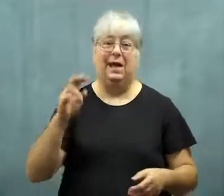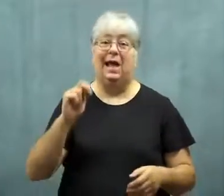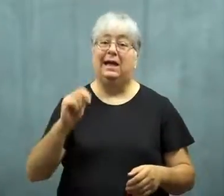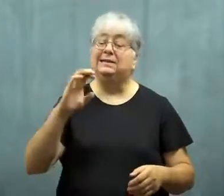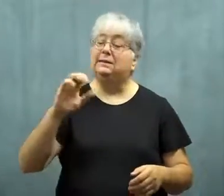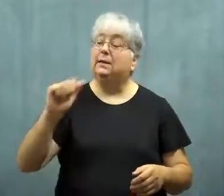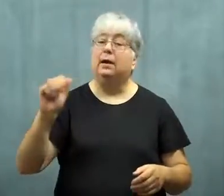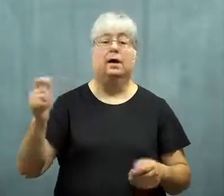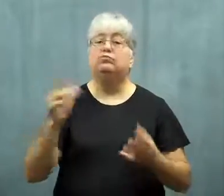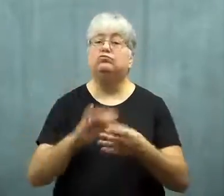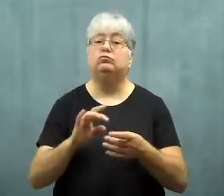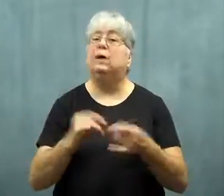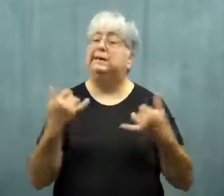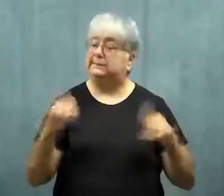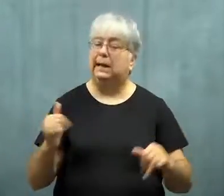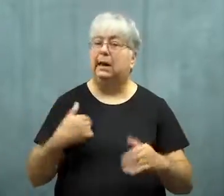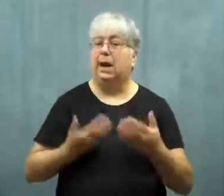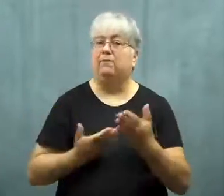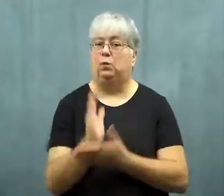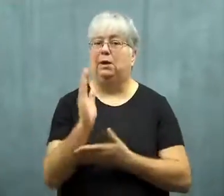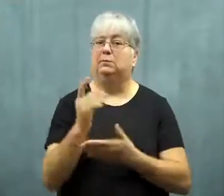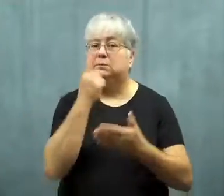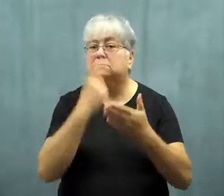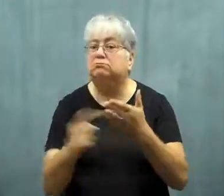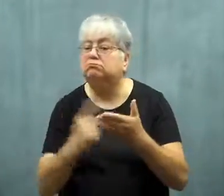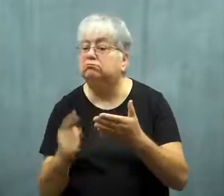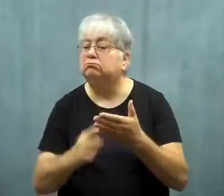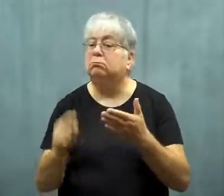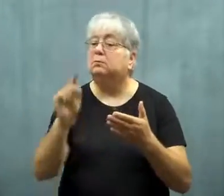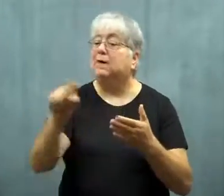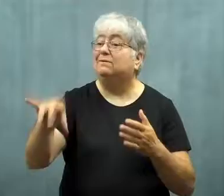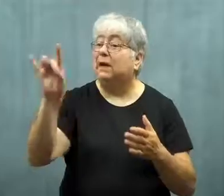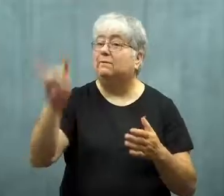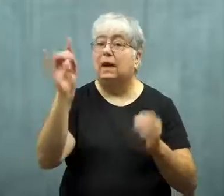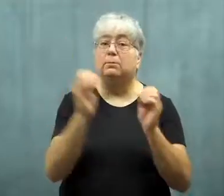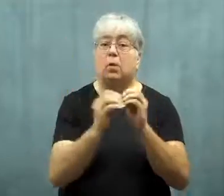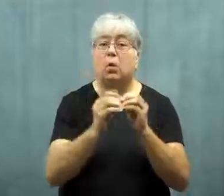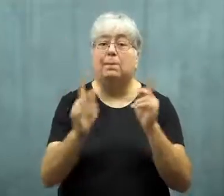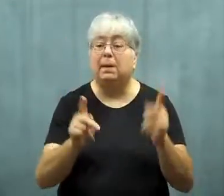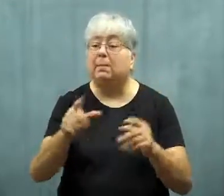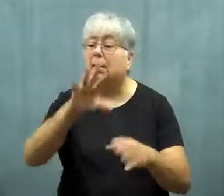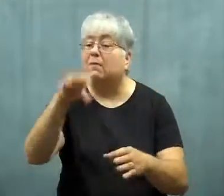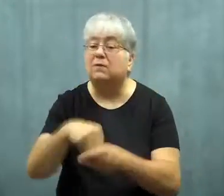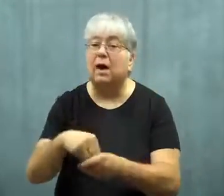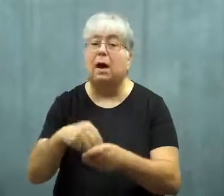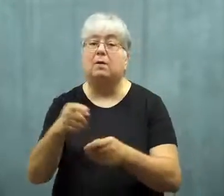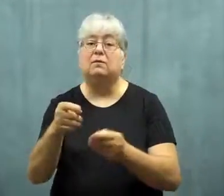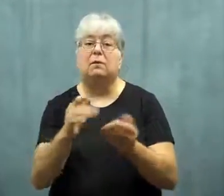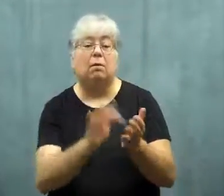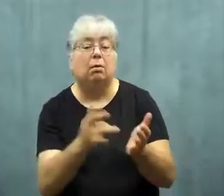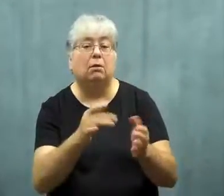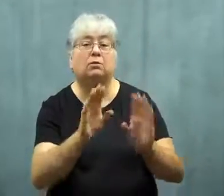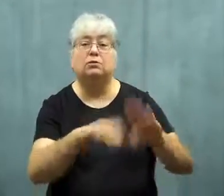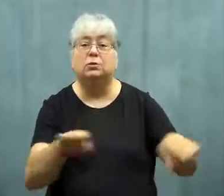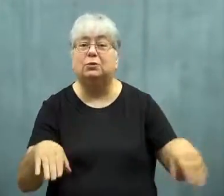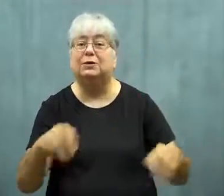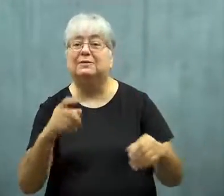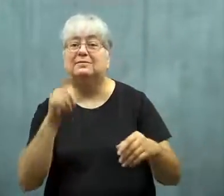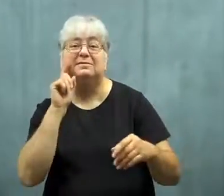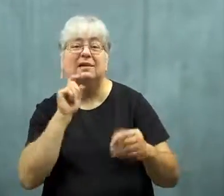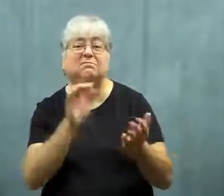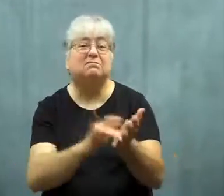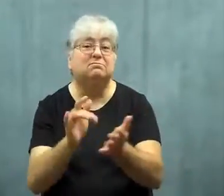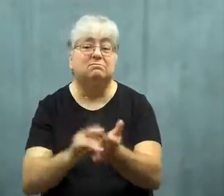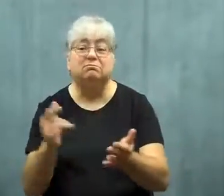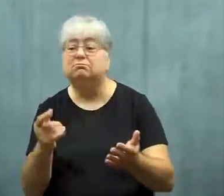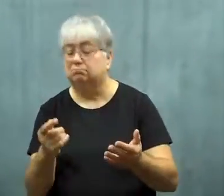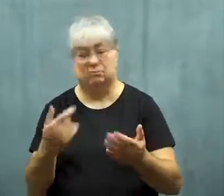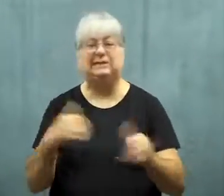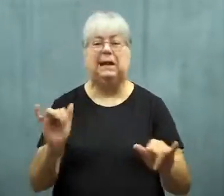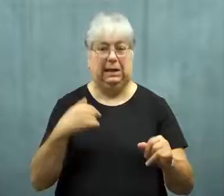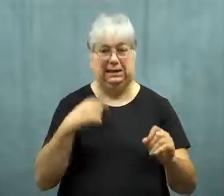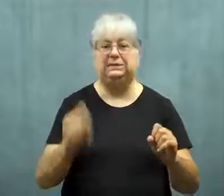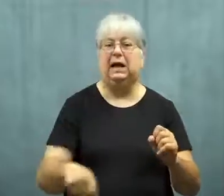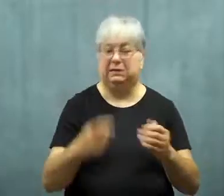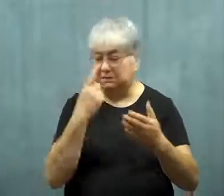The NCAA retains the right to continue investigating in order